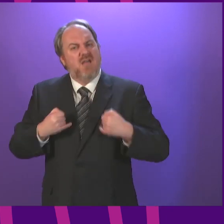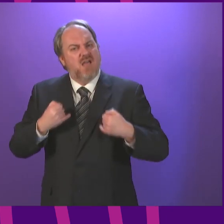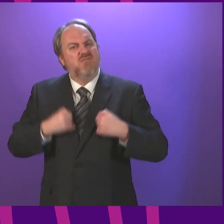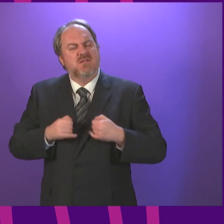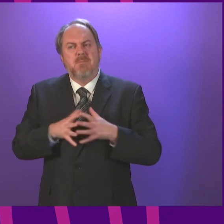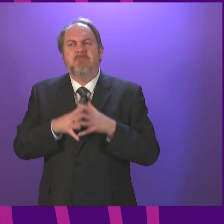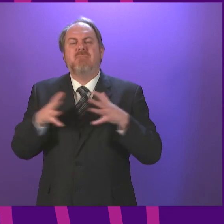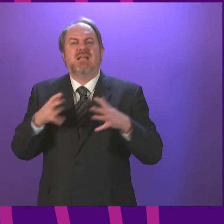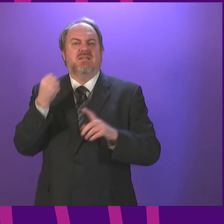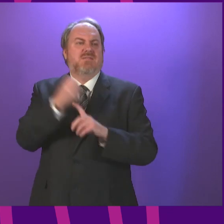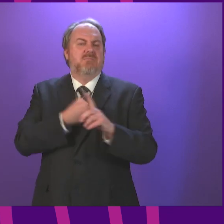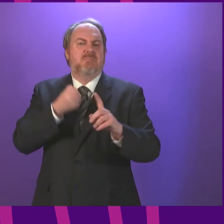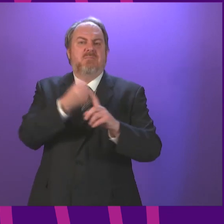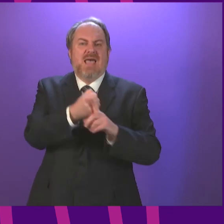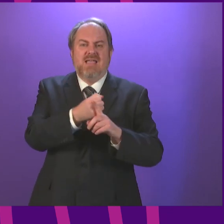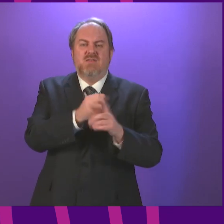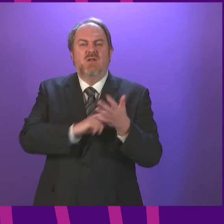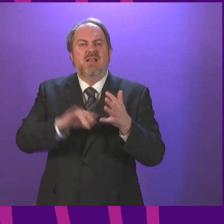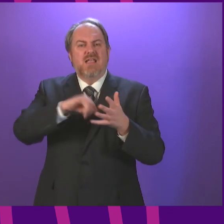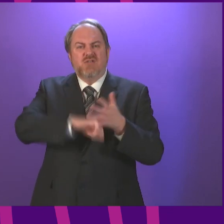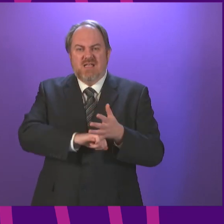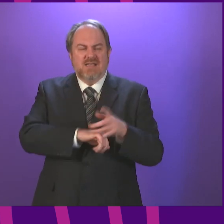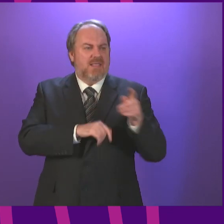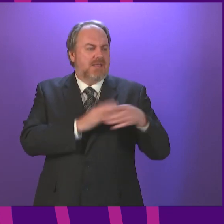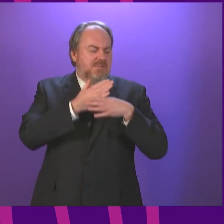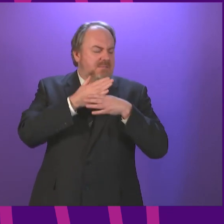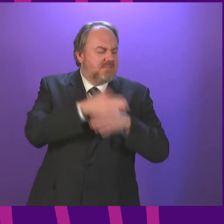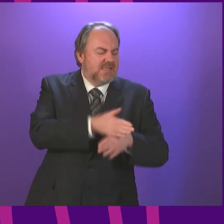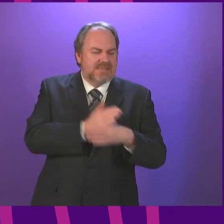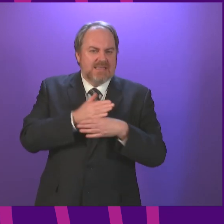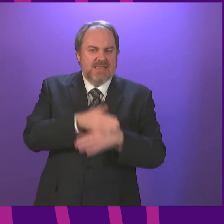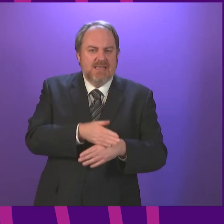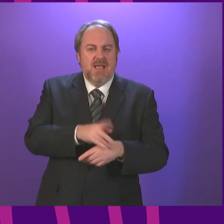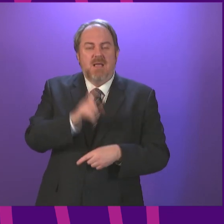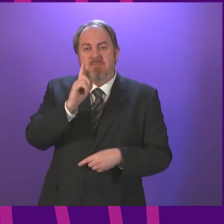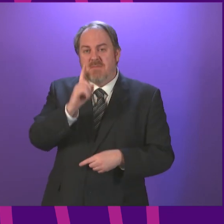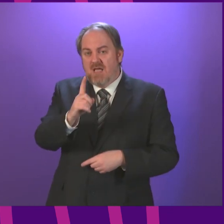on an already overstretched NHS workforce. However, Covid did not create this problem;